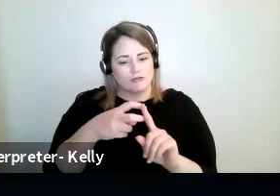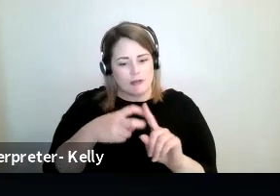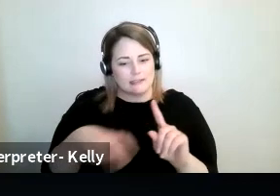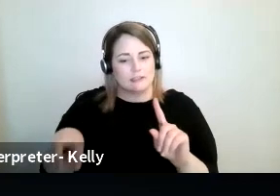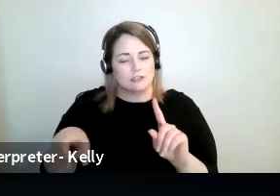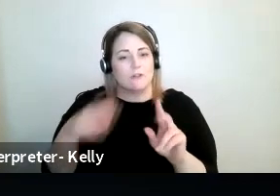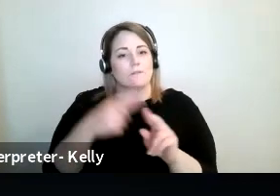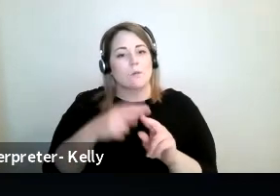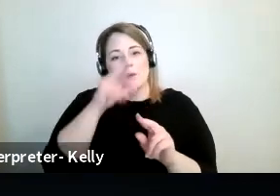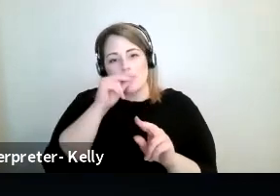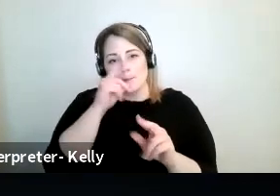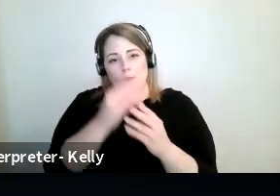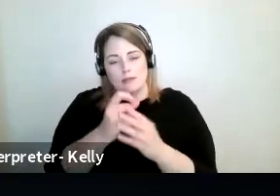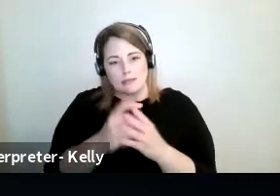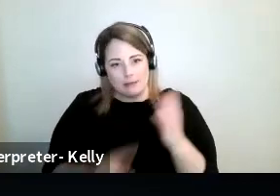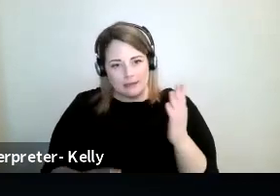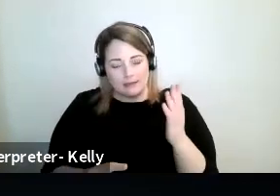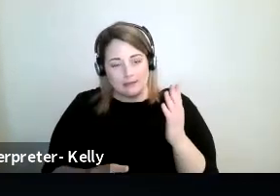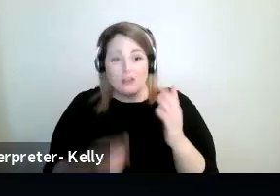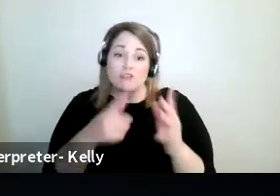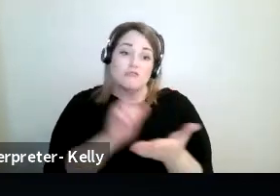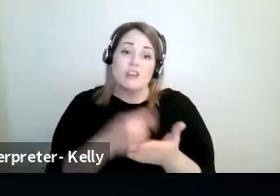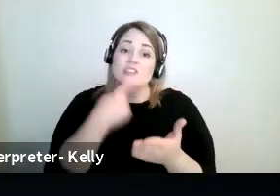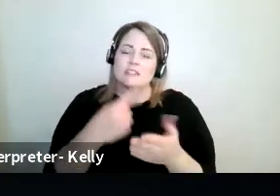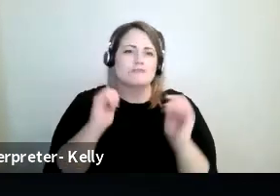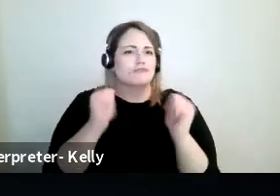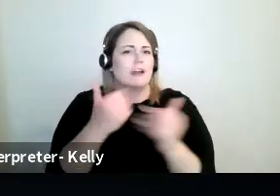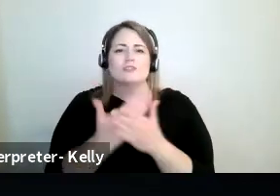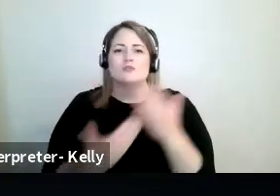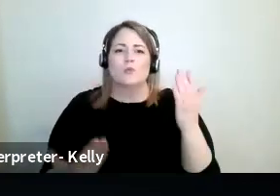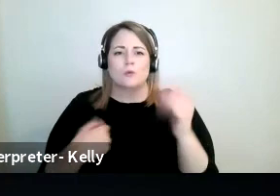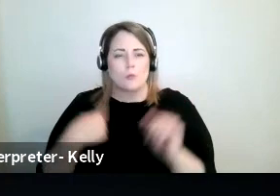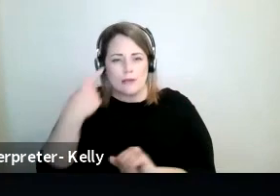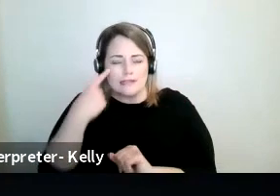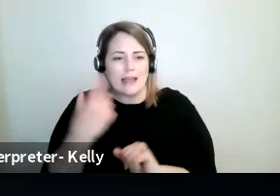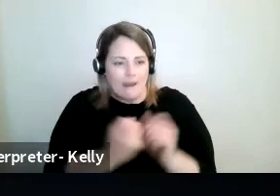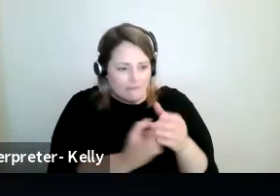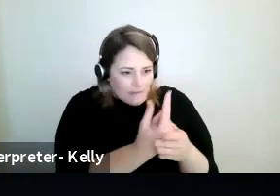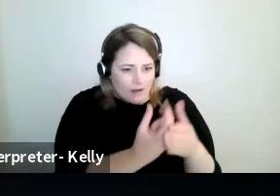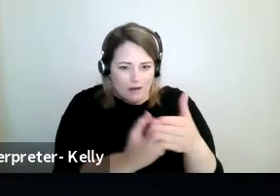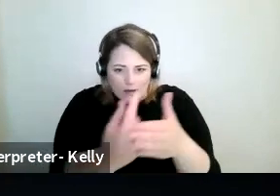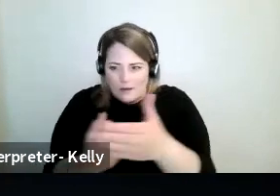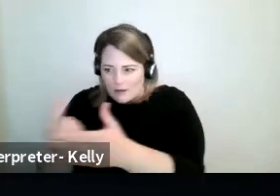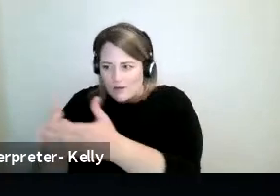some really good stories, as you said, that you see in pockets of education that's happening. But,